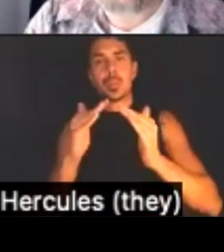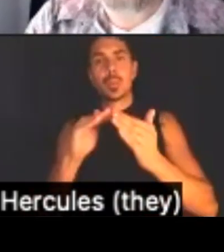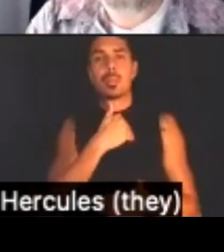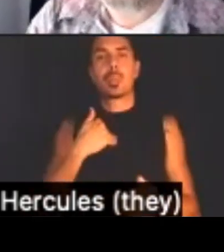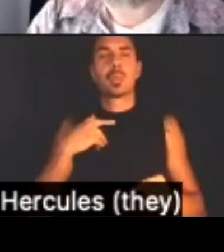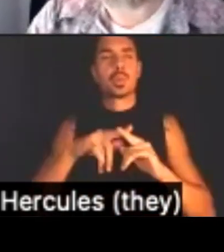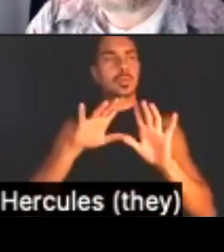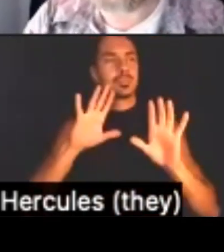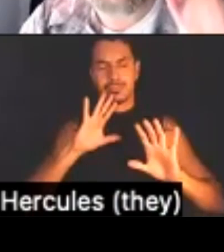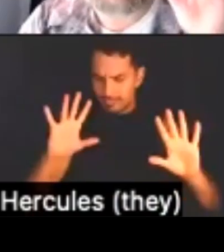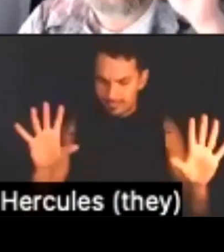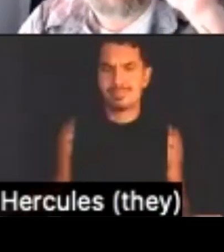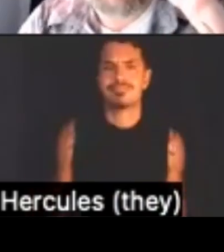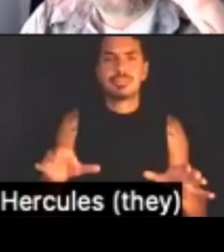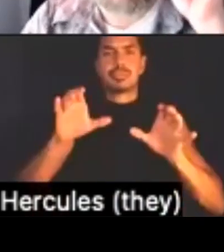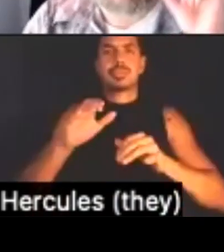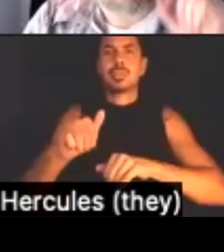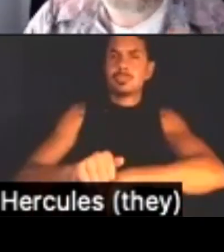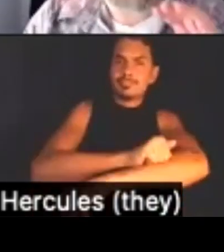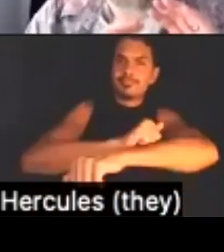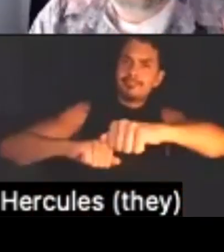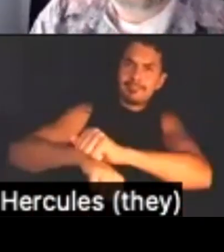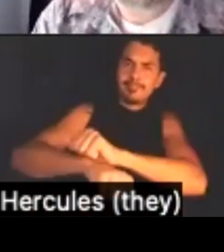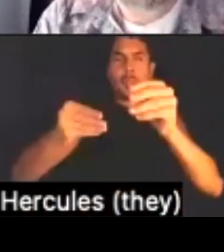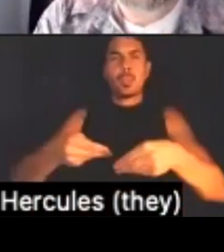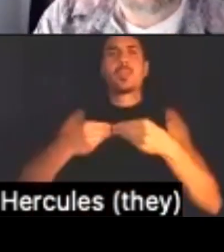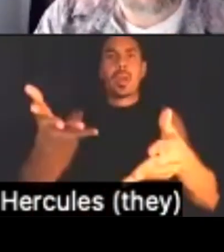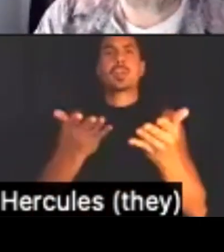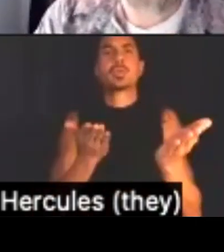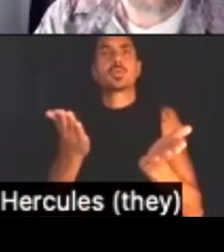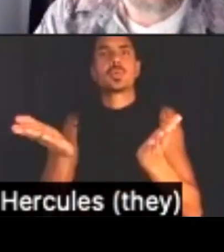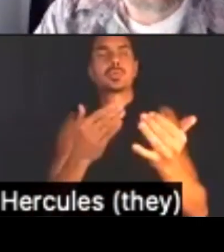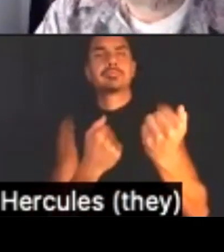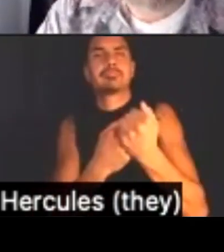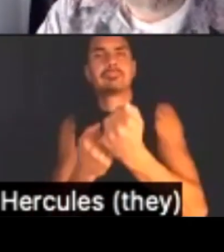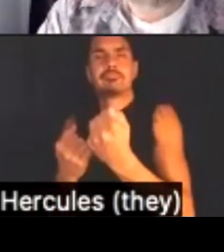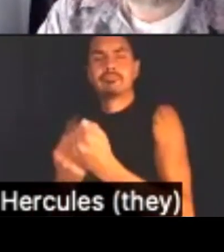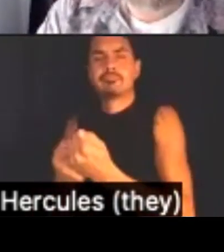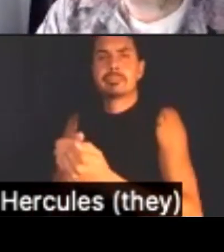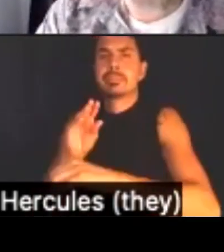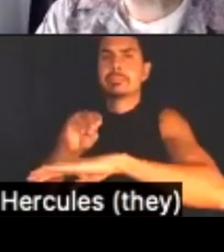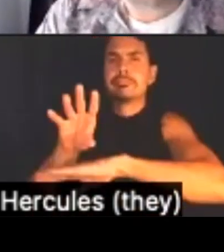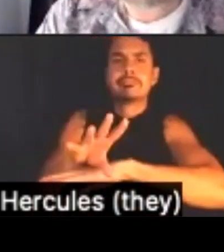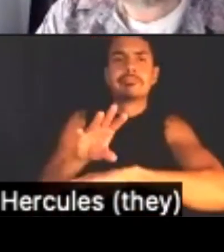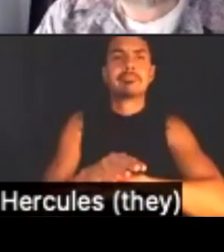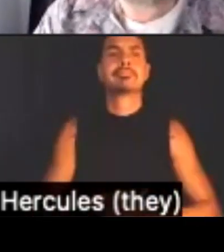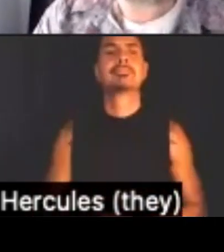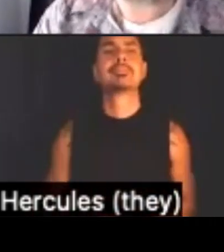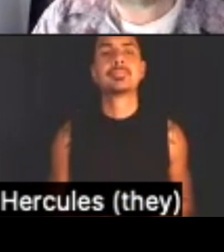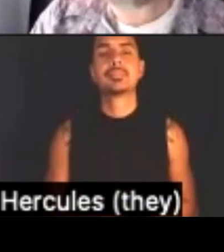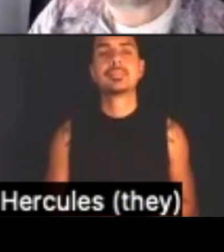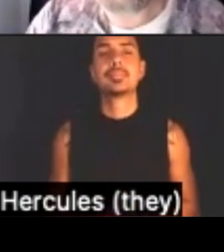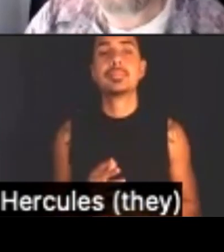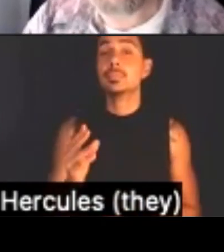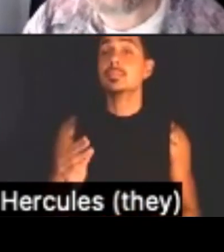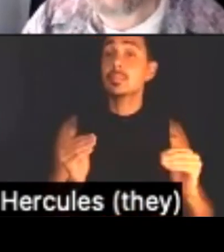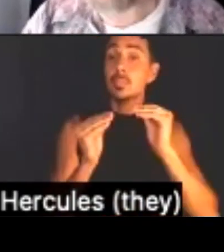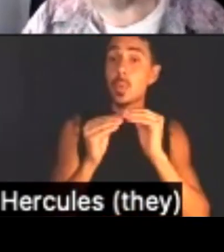and provide those support services within the community. We also know that more folks are doing things like taking mental health first aid.